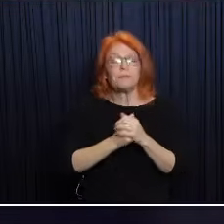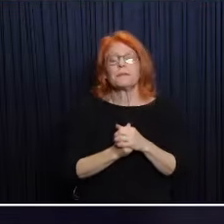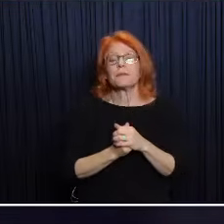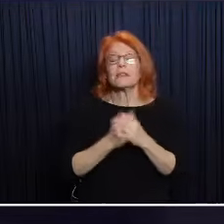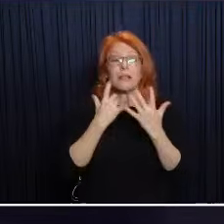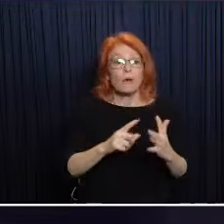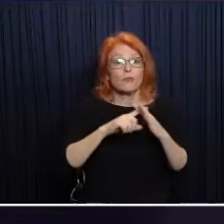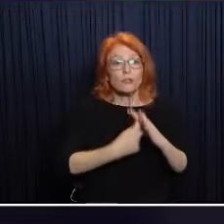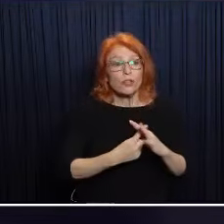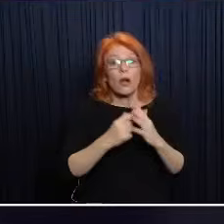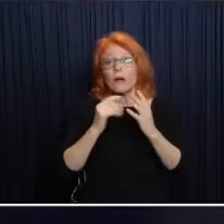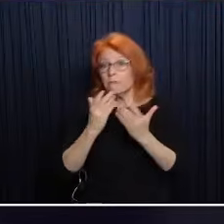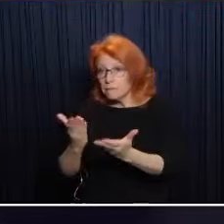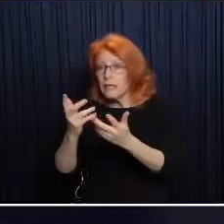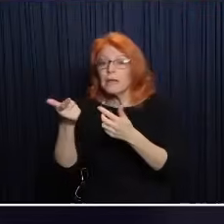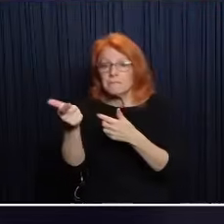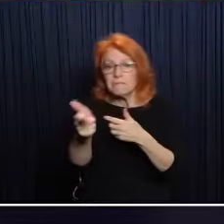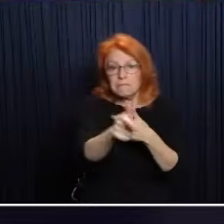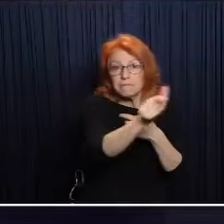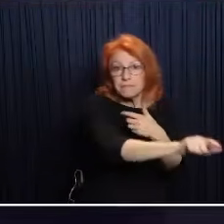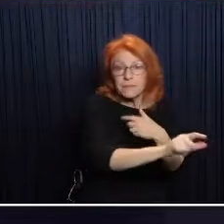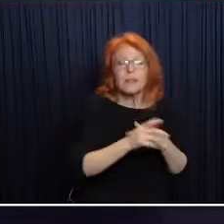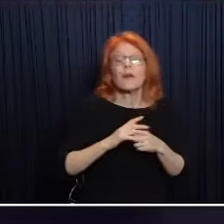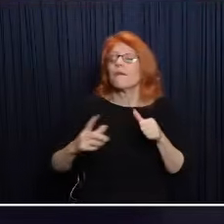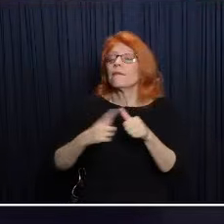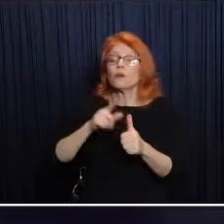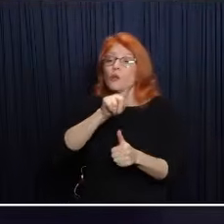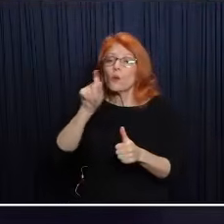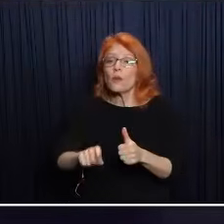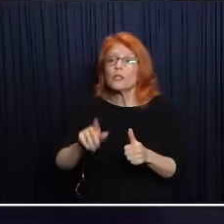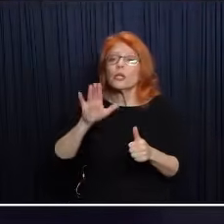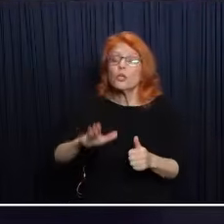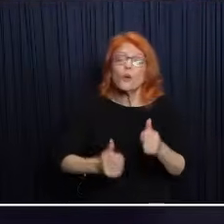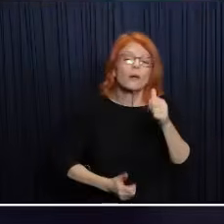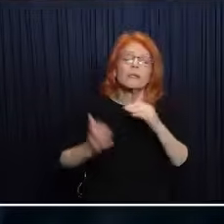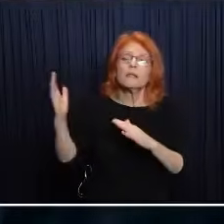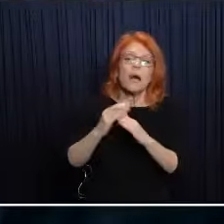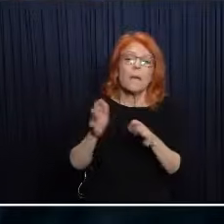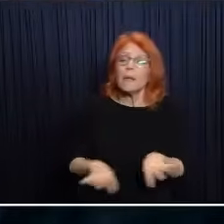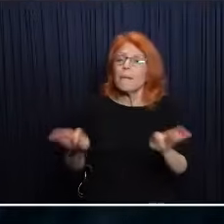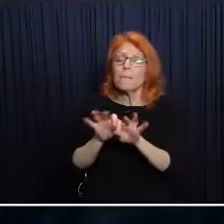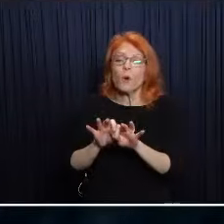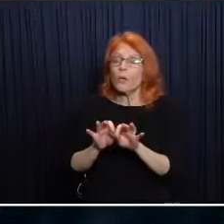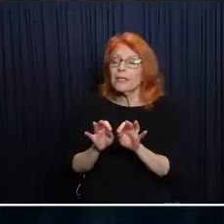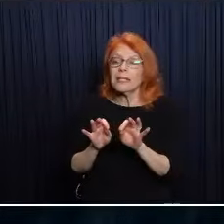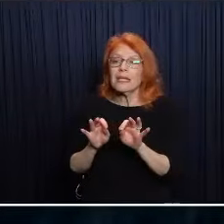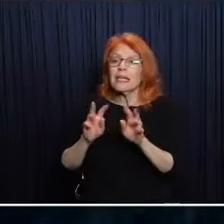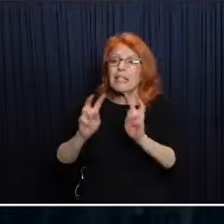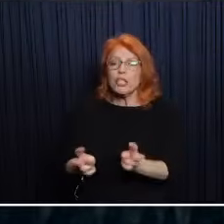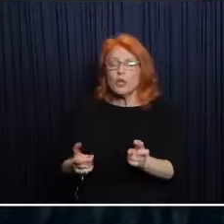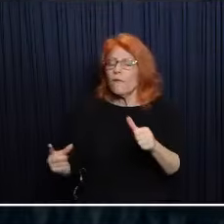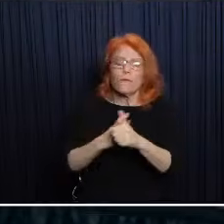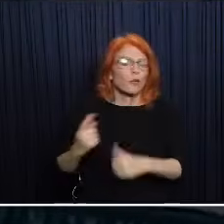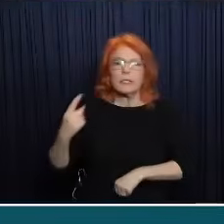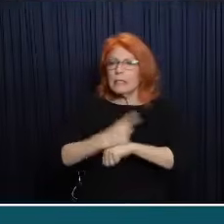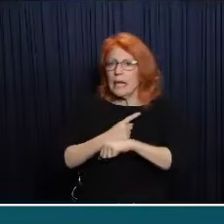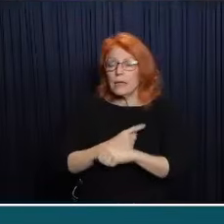TO ANSWER EACH ONE. AND SO WE'LL START WITH YOU, WE WILL GO DOWN THE ROW. FIRST QUESTION,